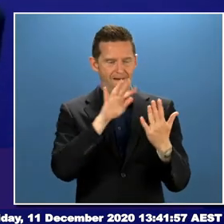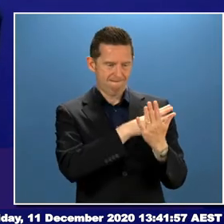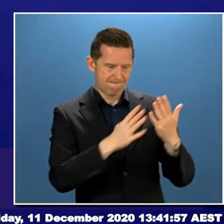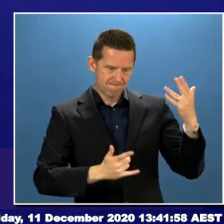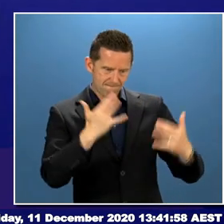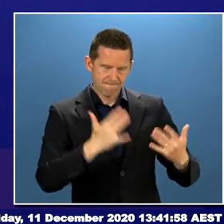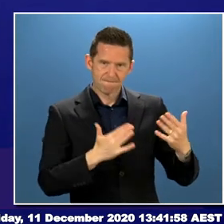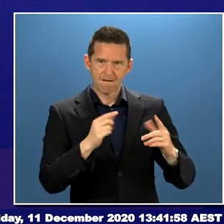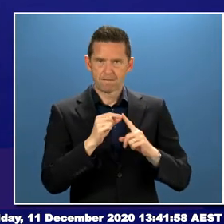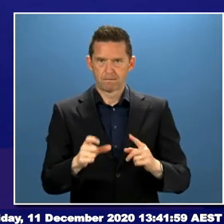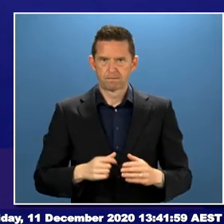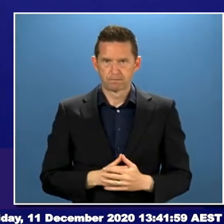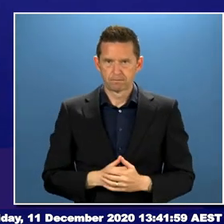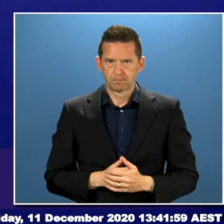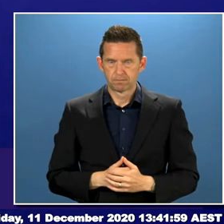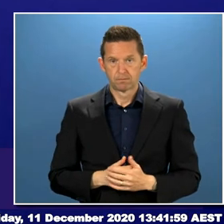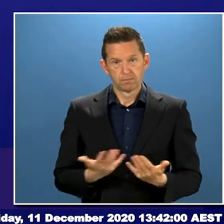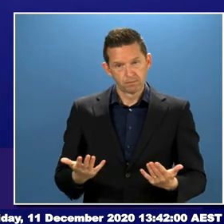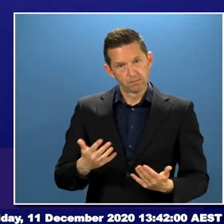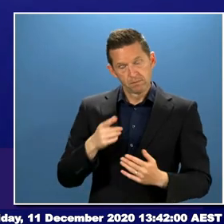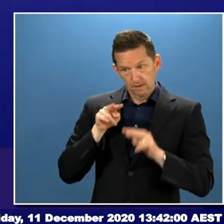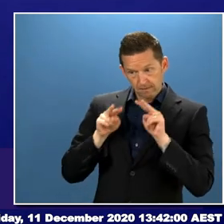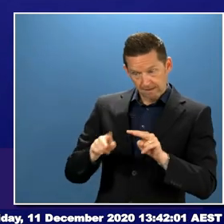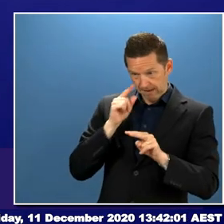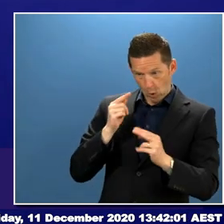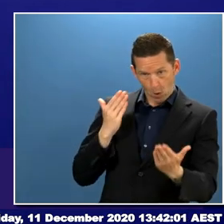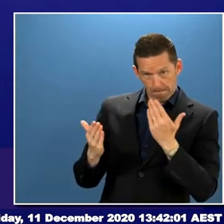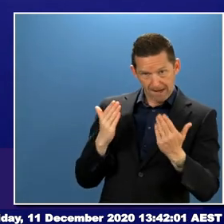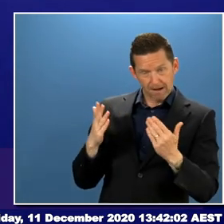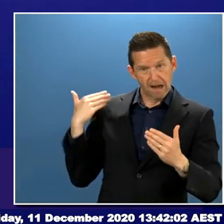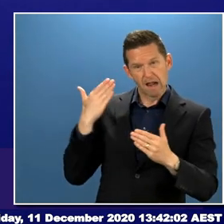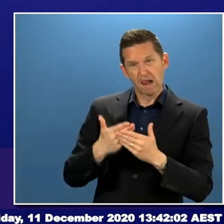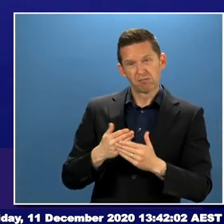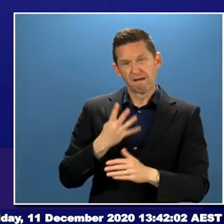There is an analogy to be drawn here. Over the last 4 or 5 decades, the composition